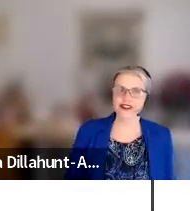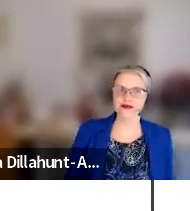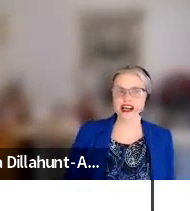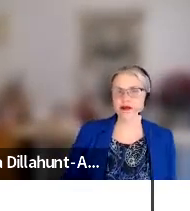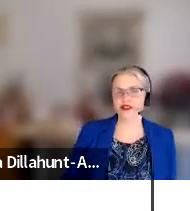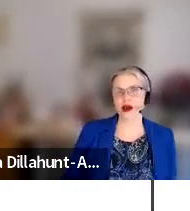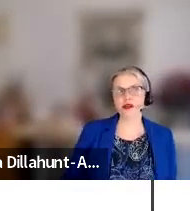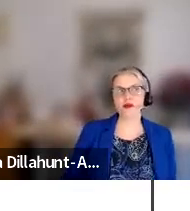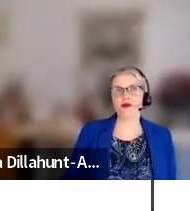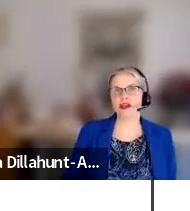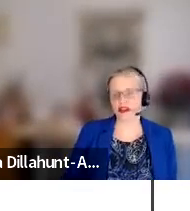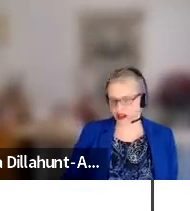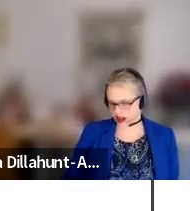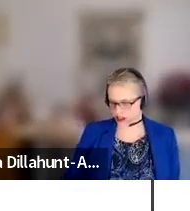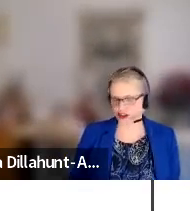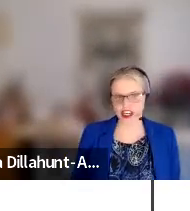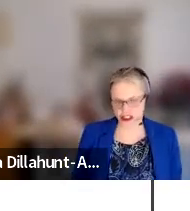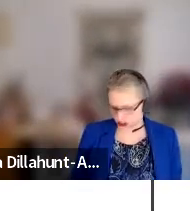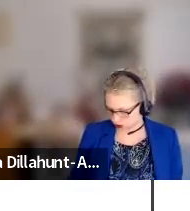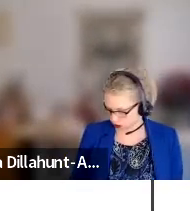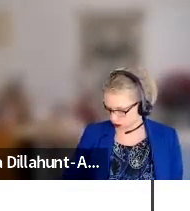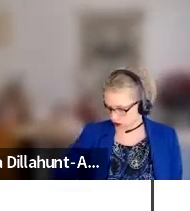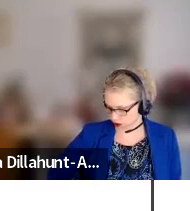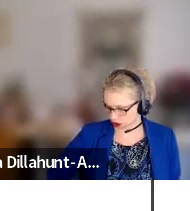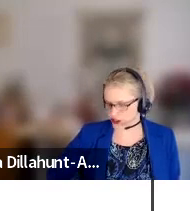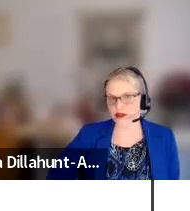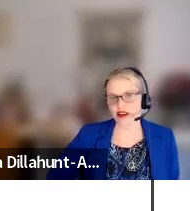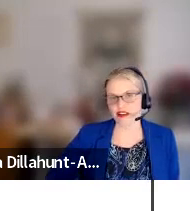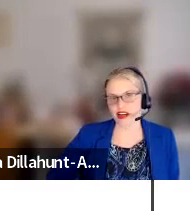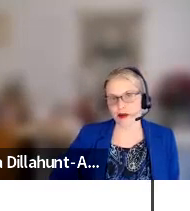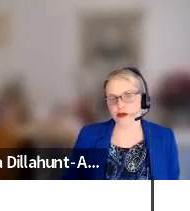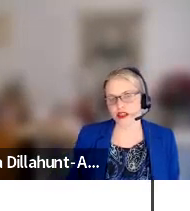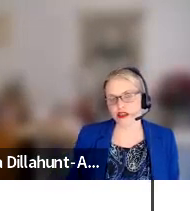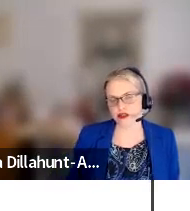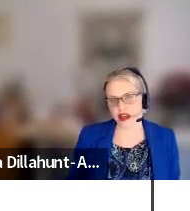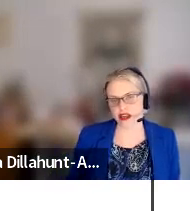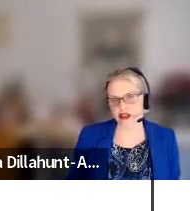So sometimes people would have initiations or, you know, other types of violence that happens within those settings.